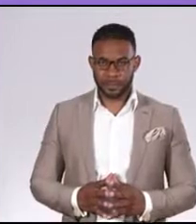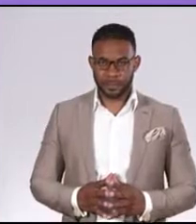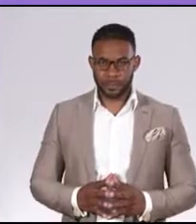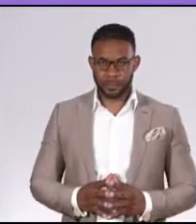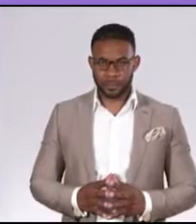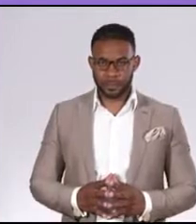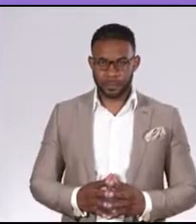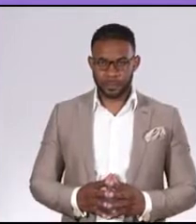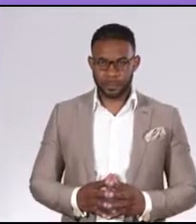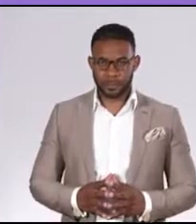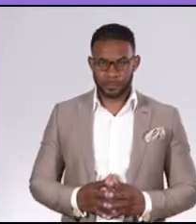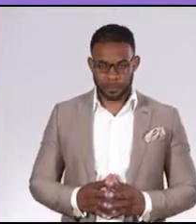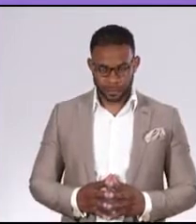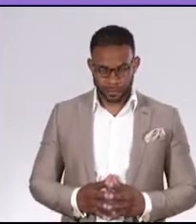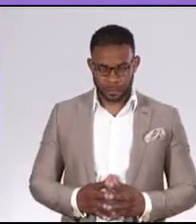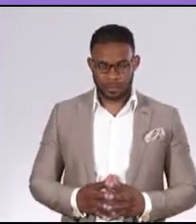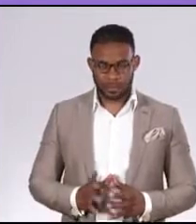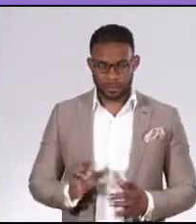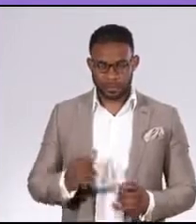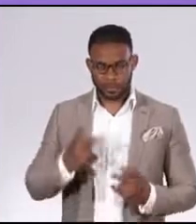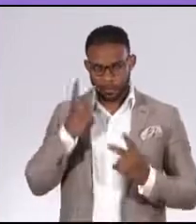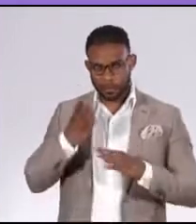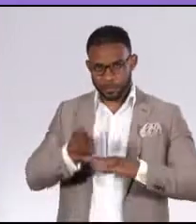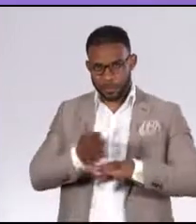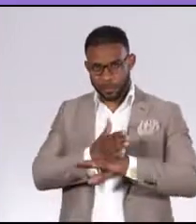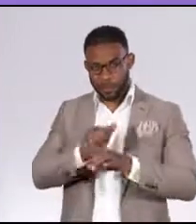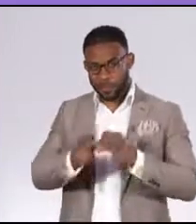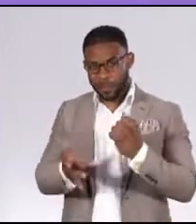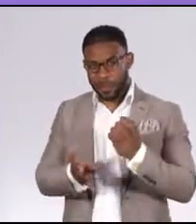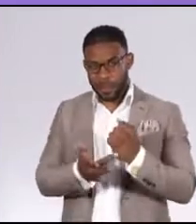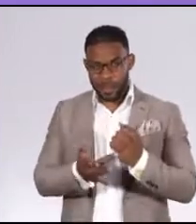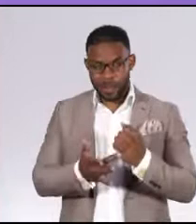We've seen improvements in technology, research and policy.